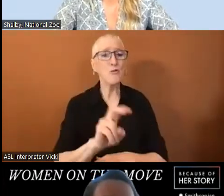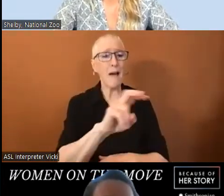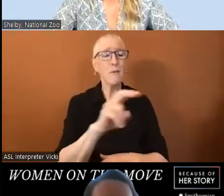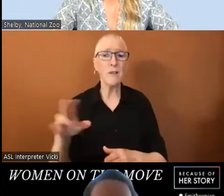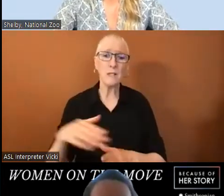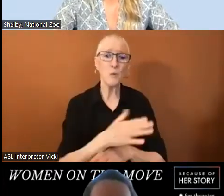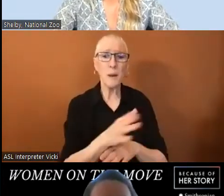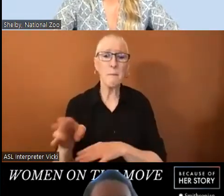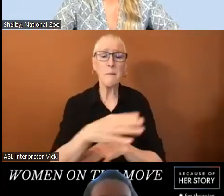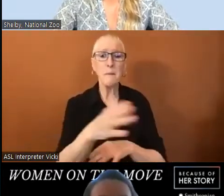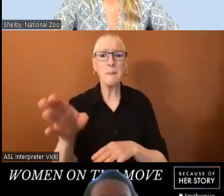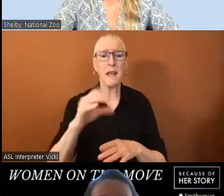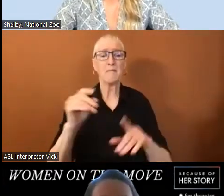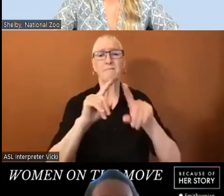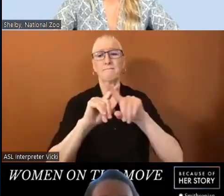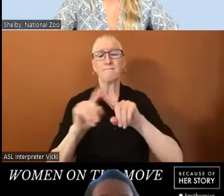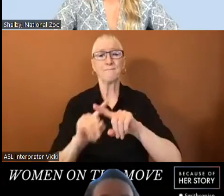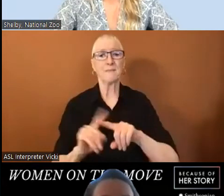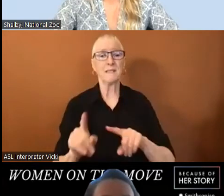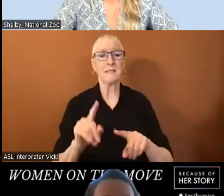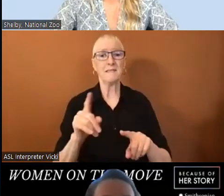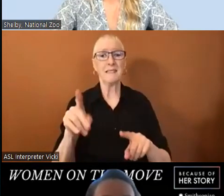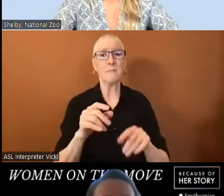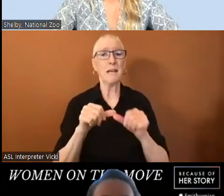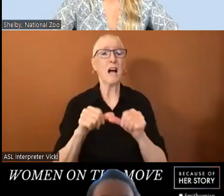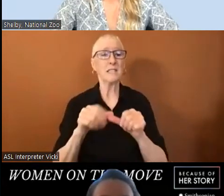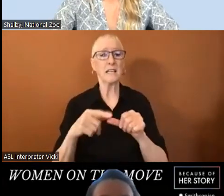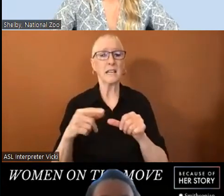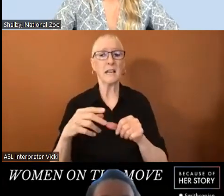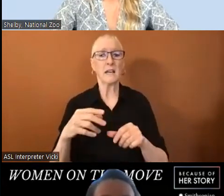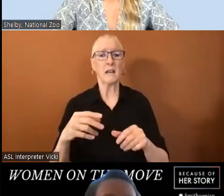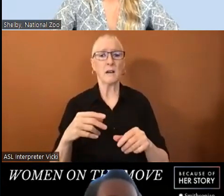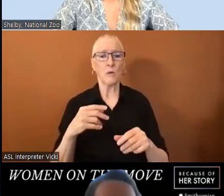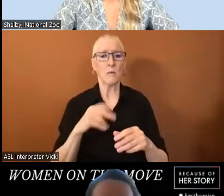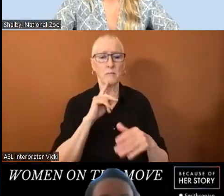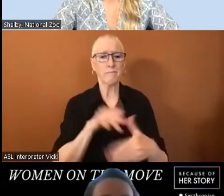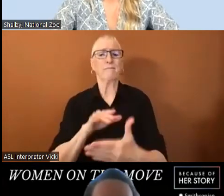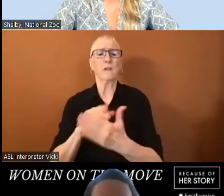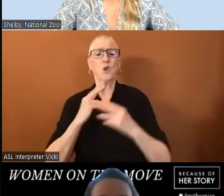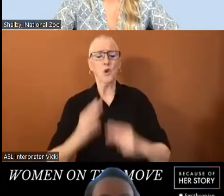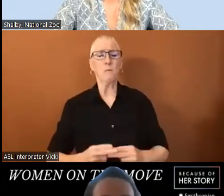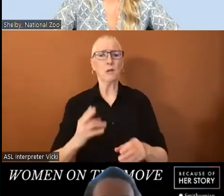the species um, they can be constantly exposed to human use um, such as shipping and entanglements